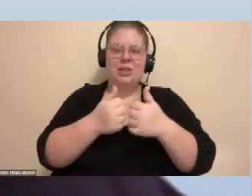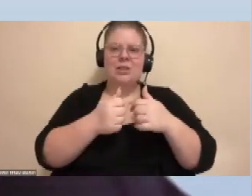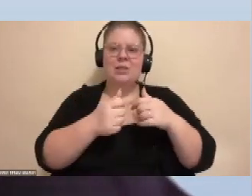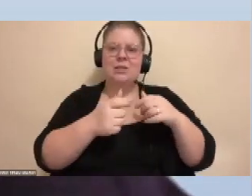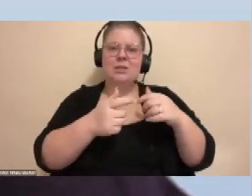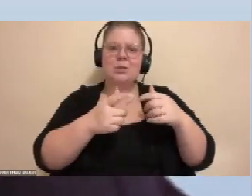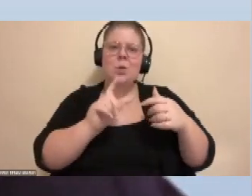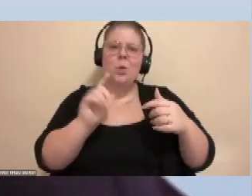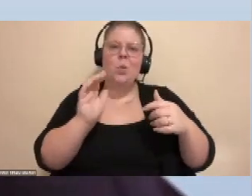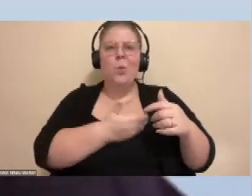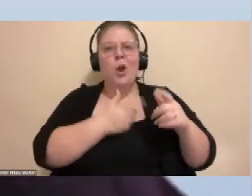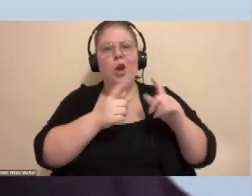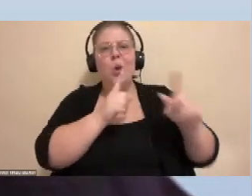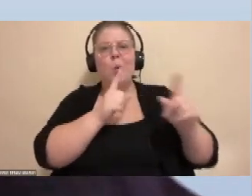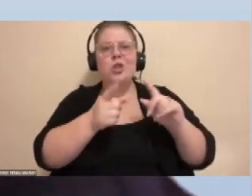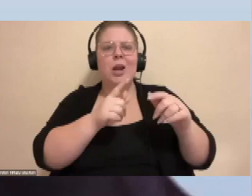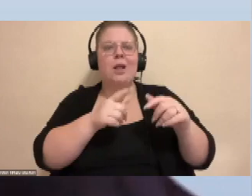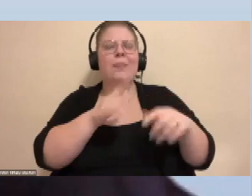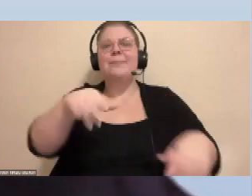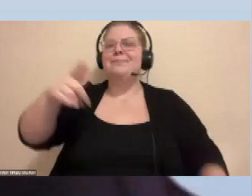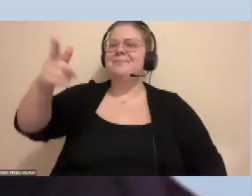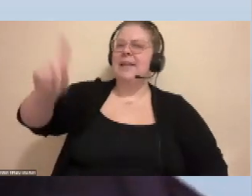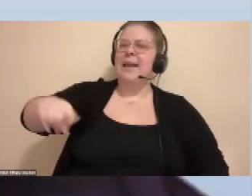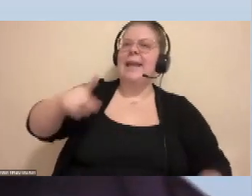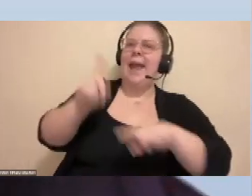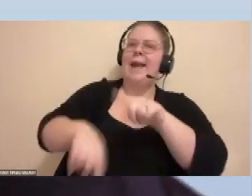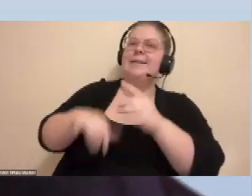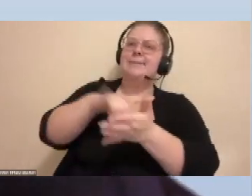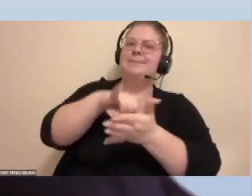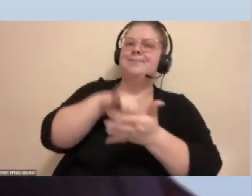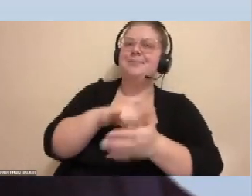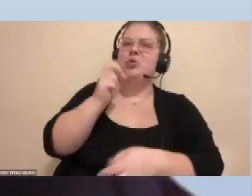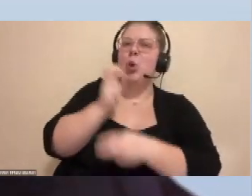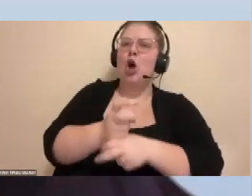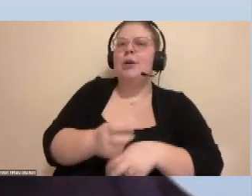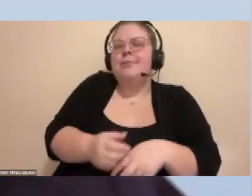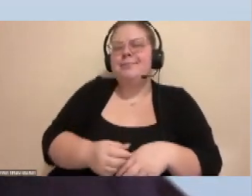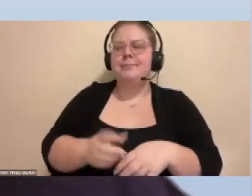It can't be done. It's just too hard. We don't have examples of it.